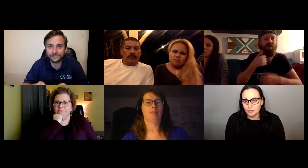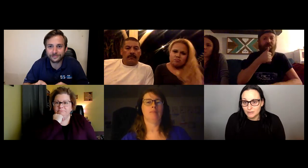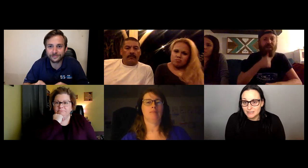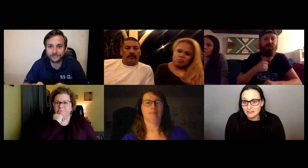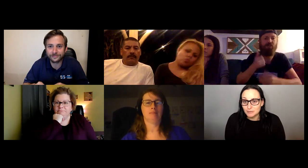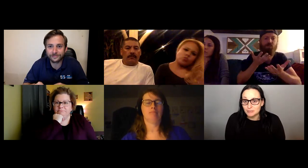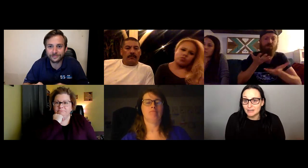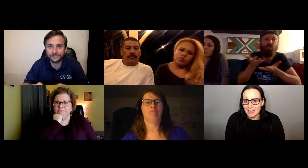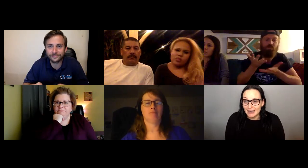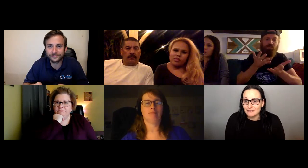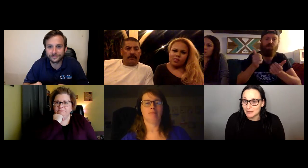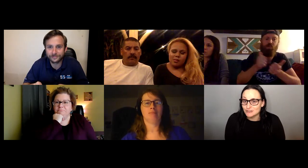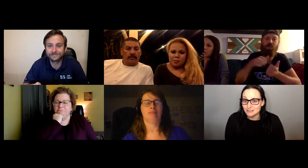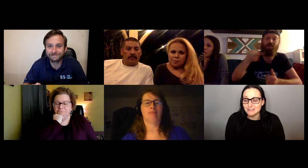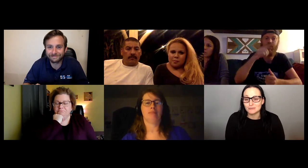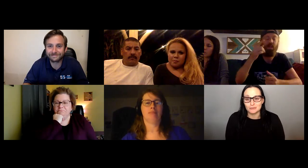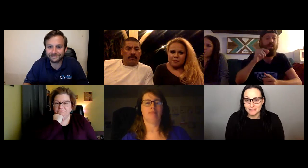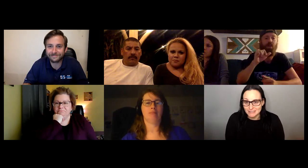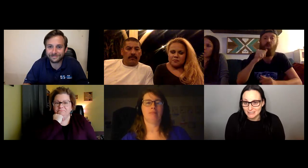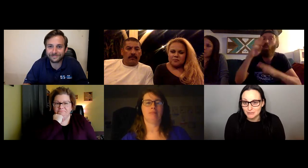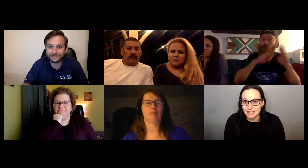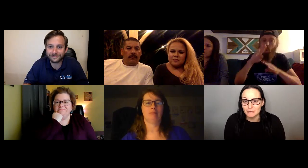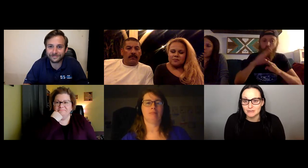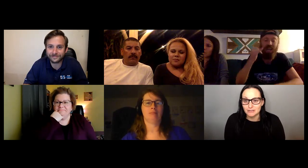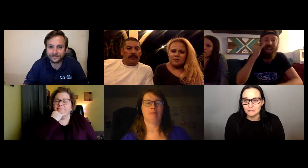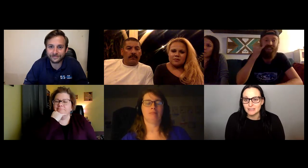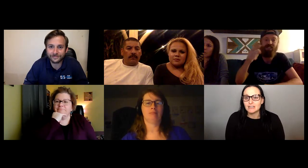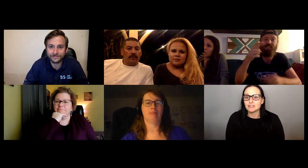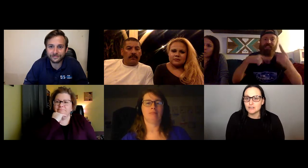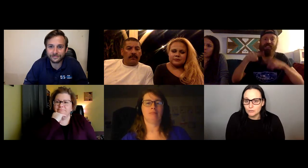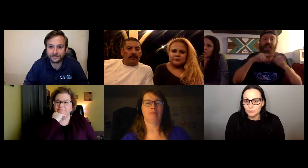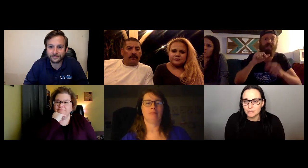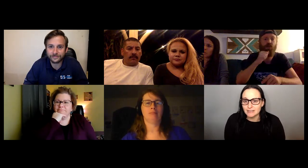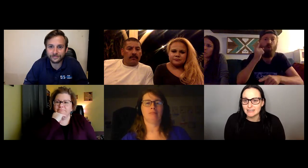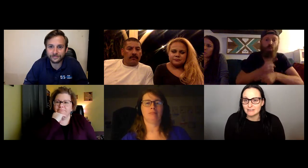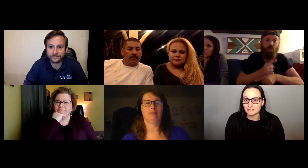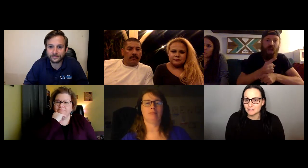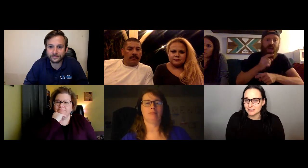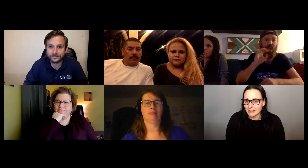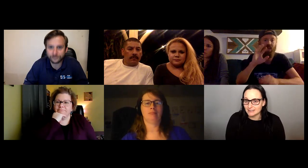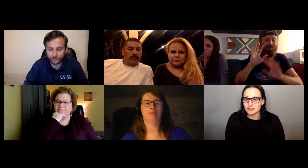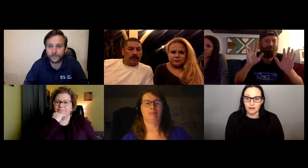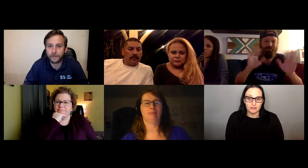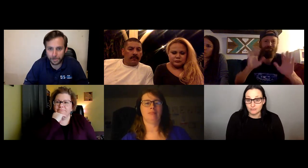we deaf people have patience we're willing to communicate with you